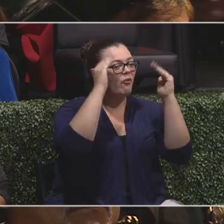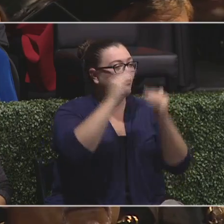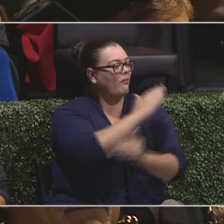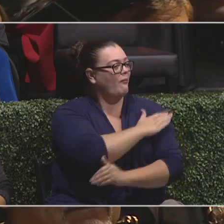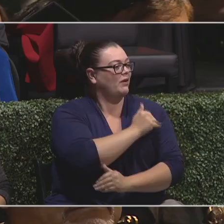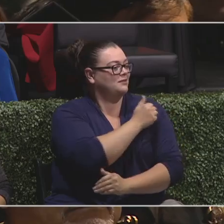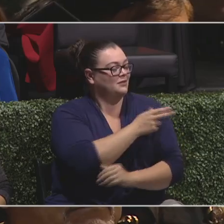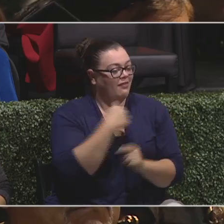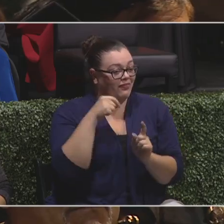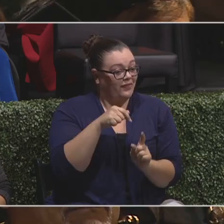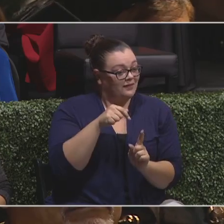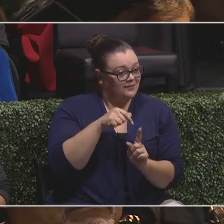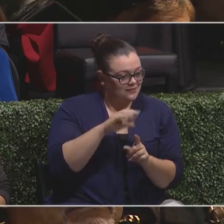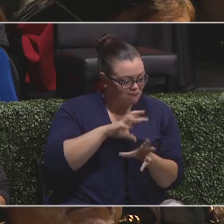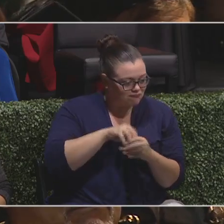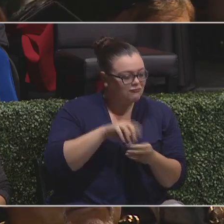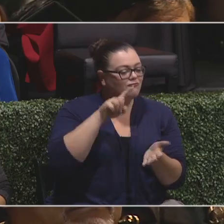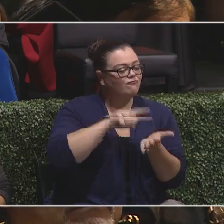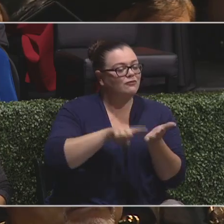THERAPIES FOR THOSE WITH CANCER AND TWO YEARS LATER, BENJAMIN